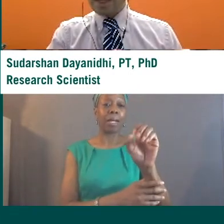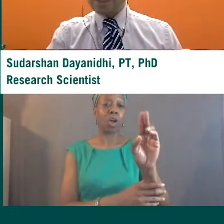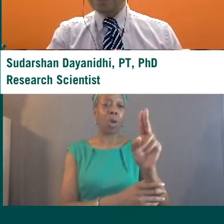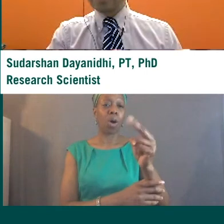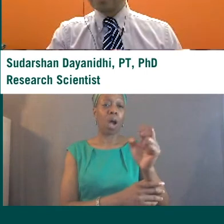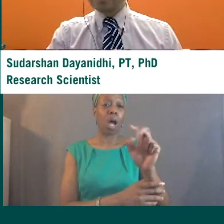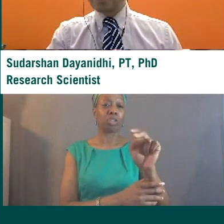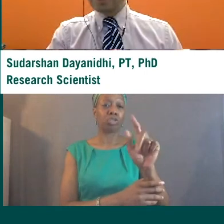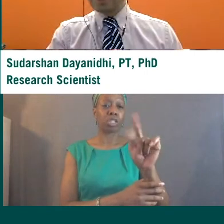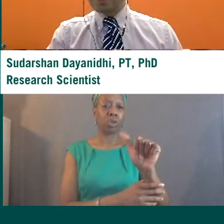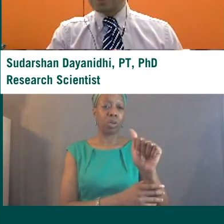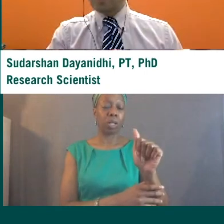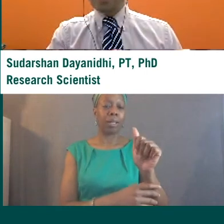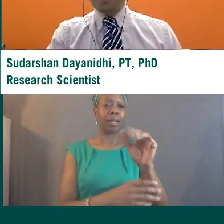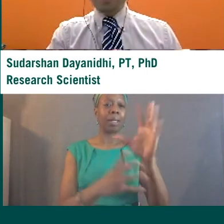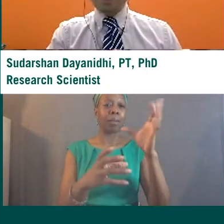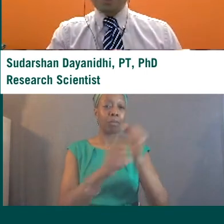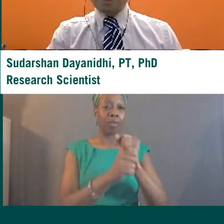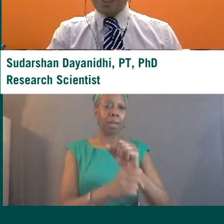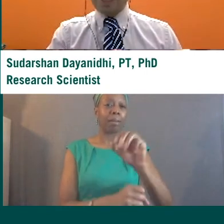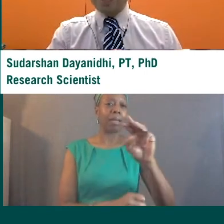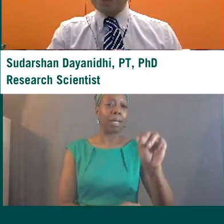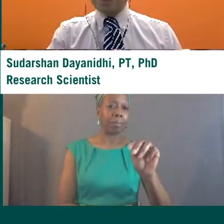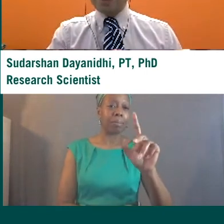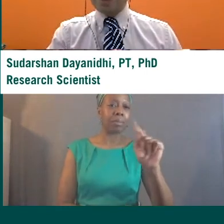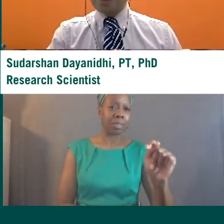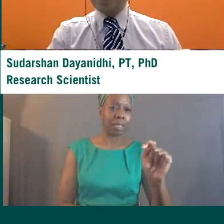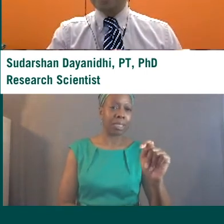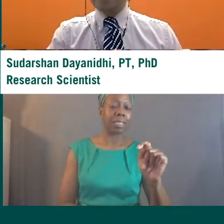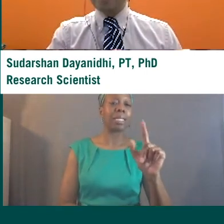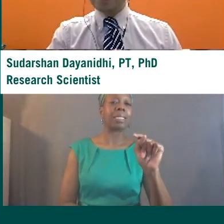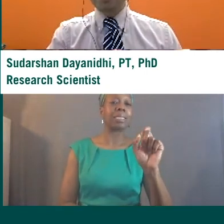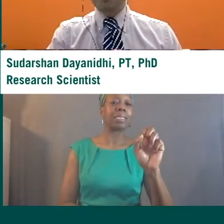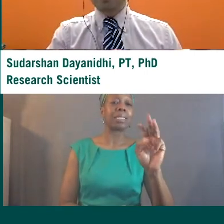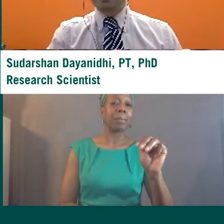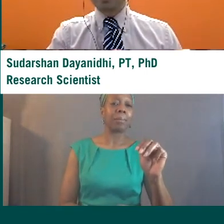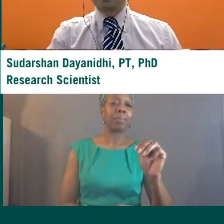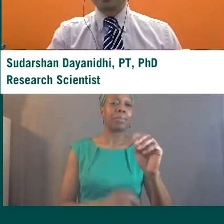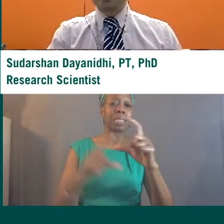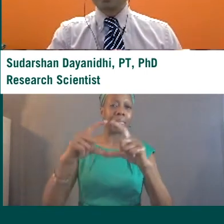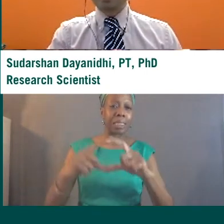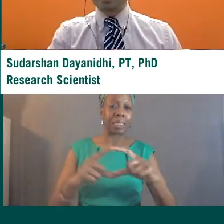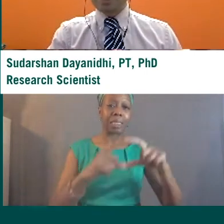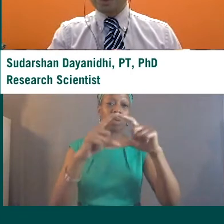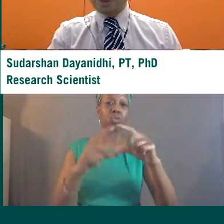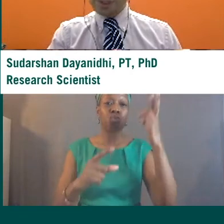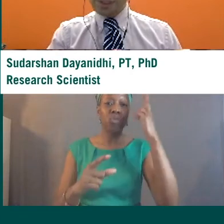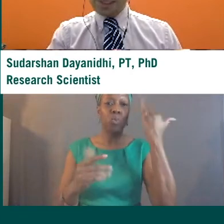kids are walking with their hips and knees inflection, or they're walking on their toes.